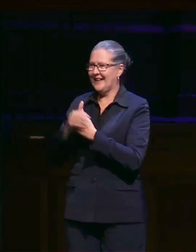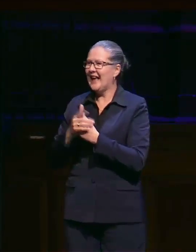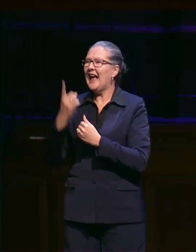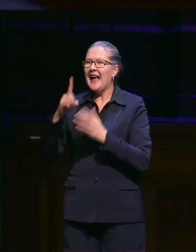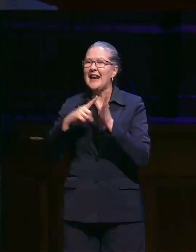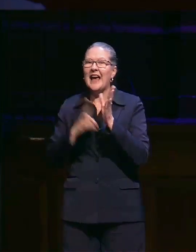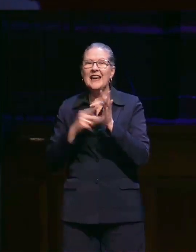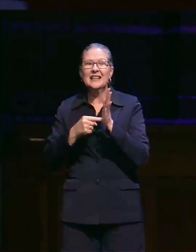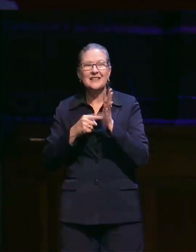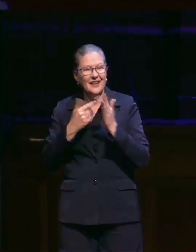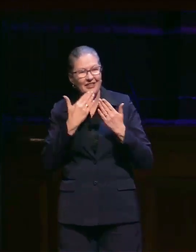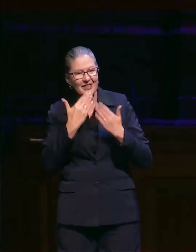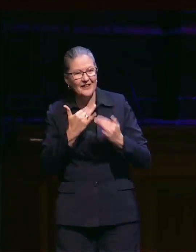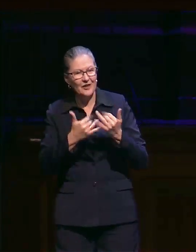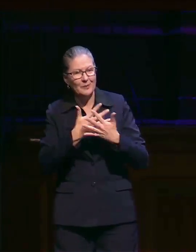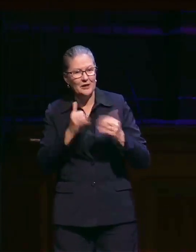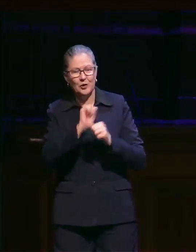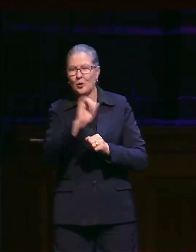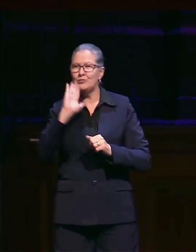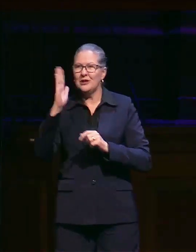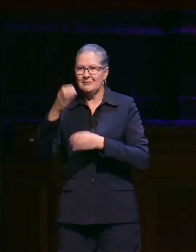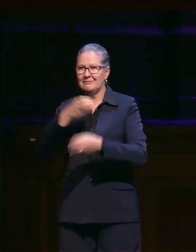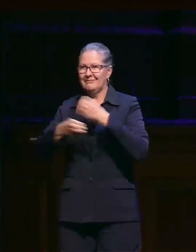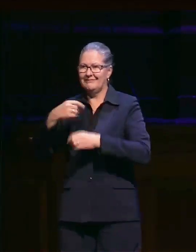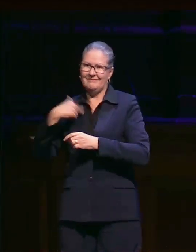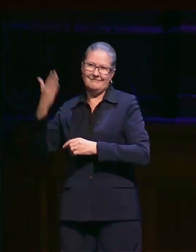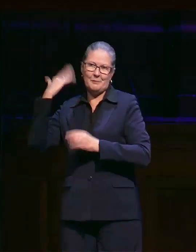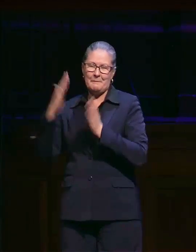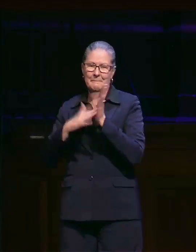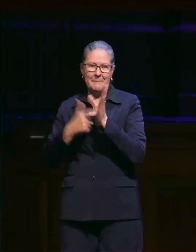thank you very much for your presentation at that time you have asked